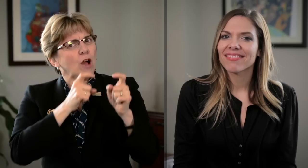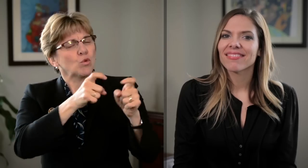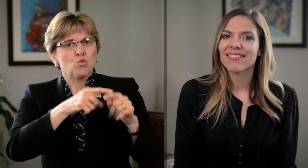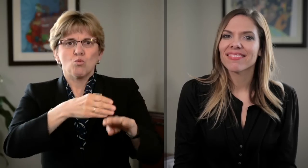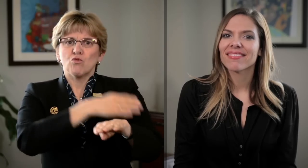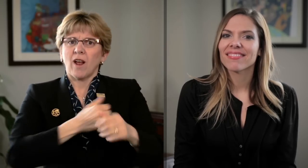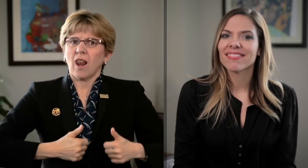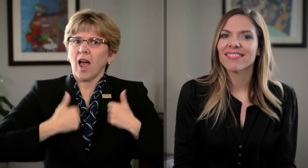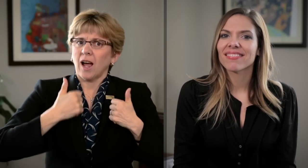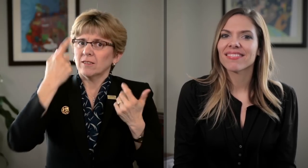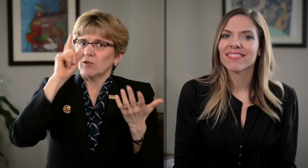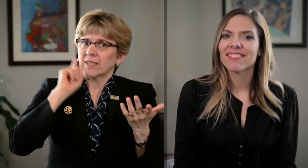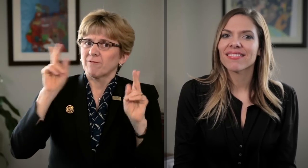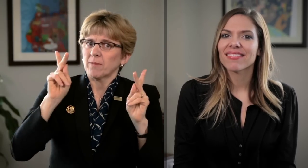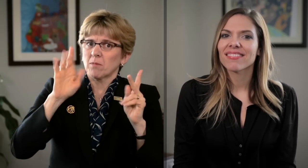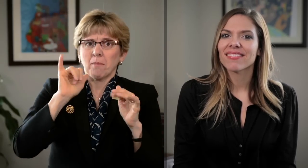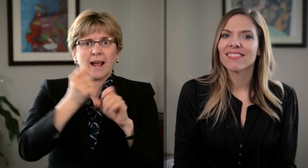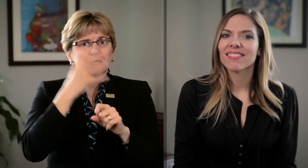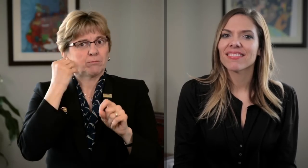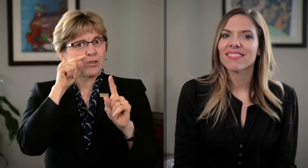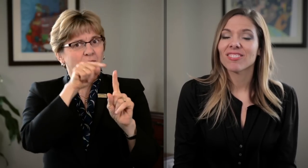I thought, maybe I could contribute to improving the lives of deaf people by gaining experience.